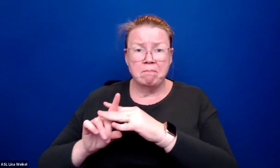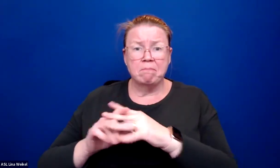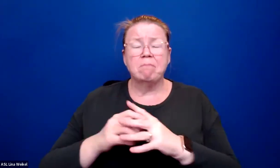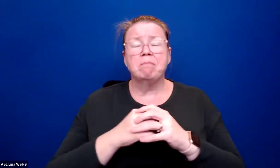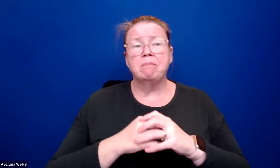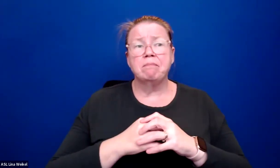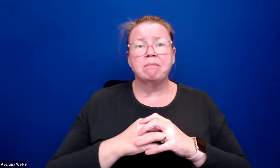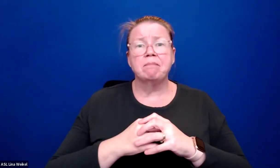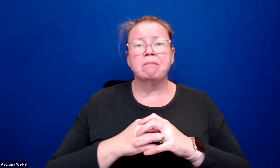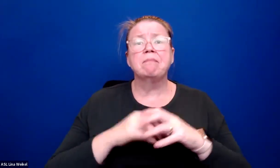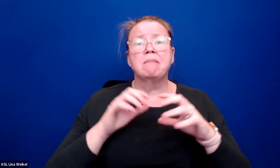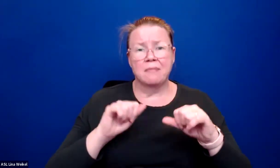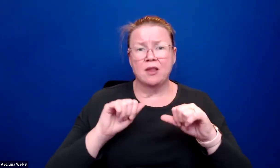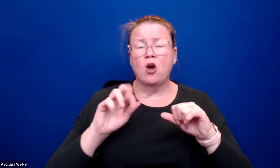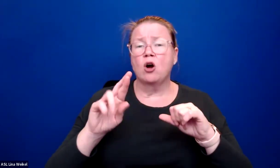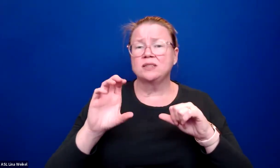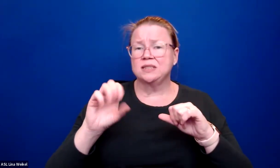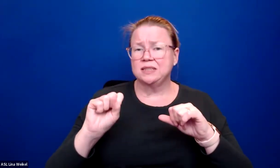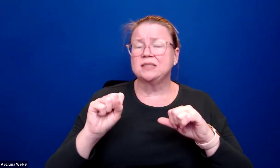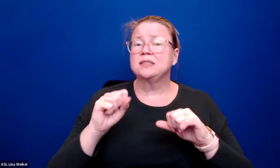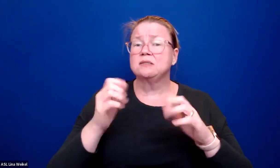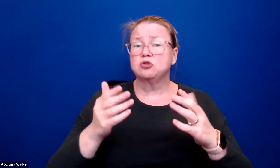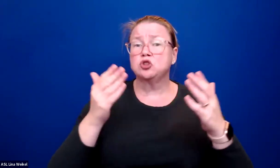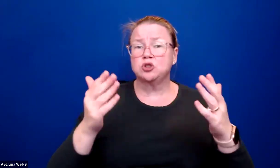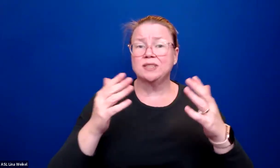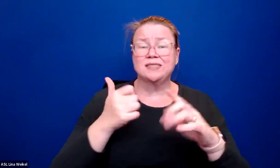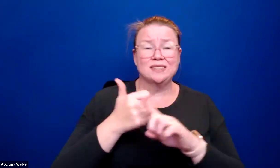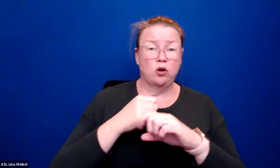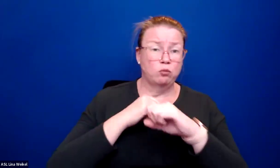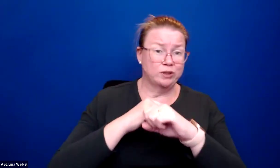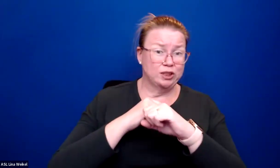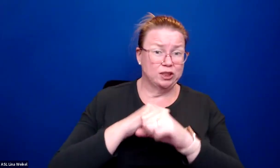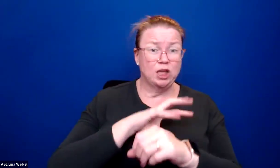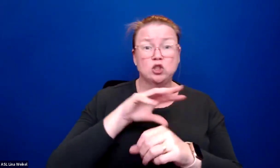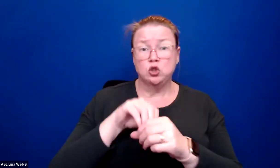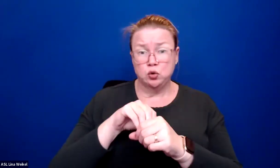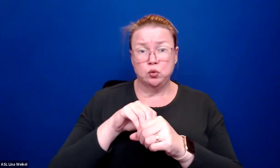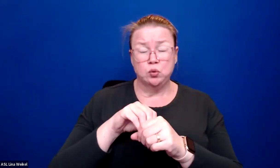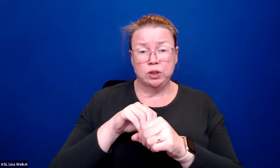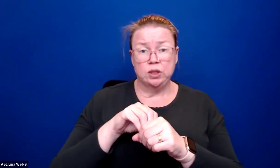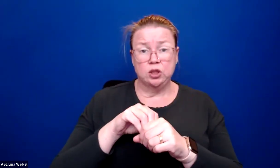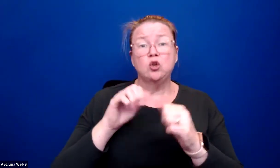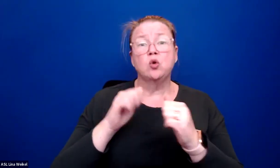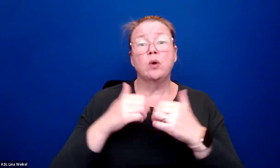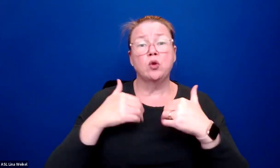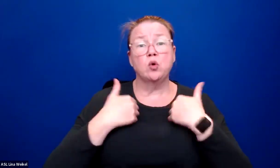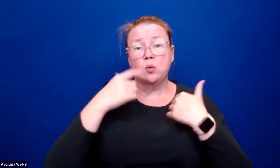Jordan Hayes (she, her): kendra, Garcia suggested. Maybe including self-protection. In youth. Summer program.